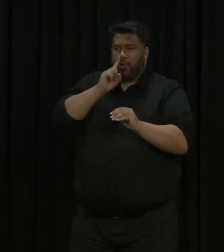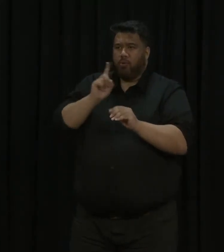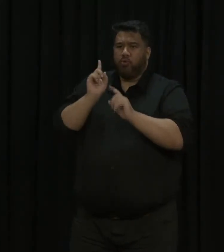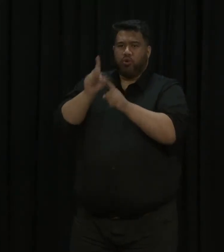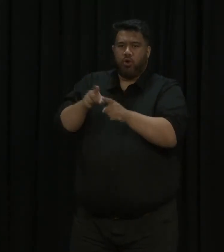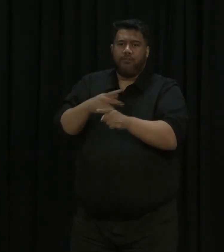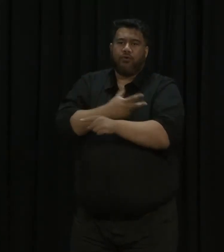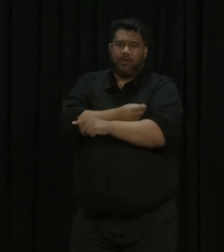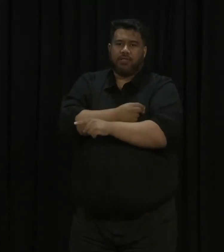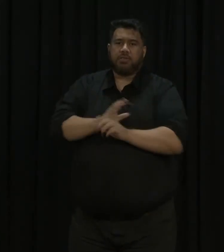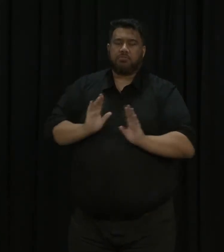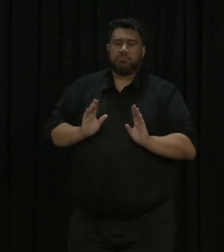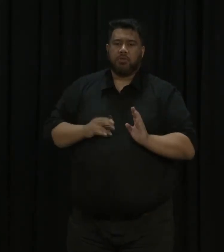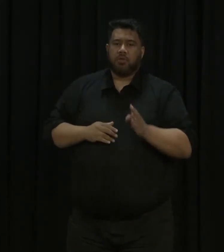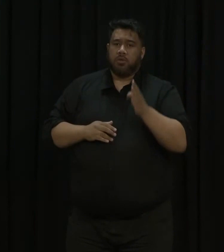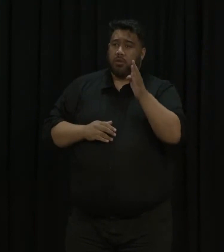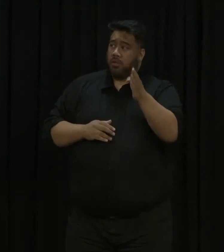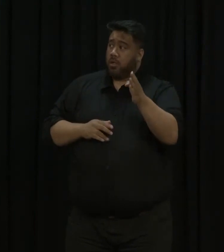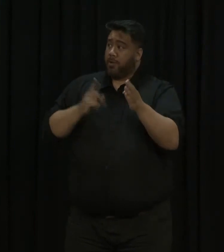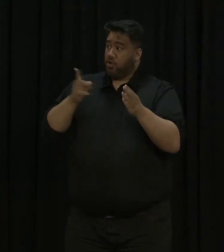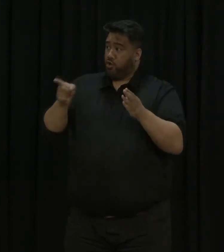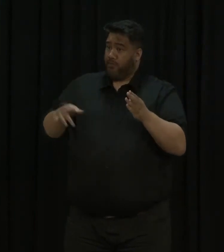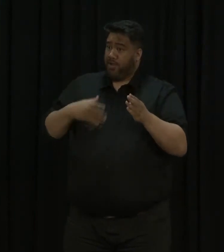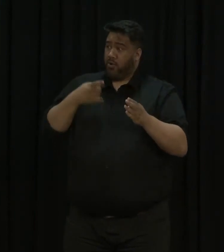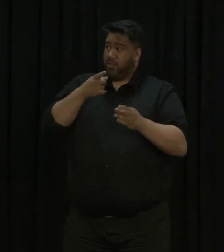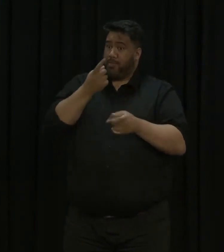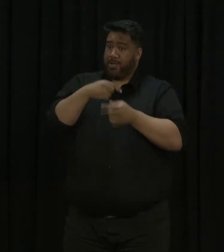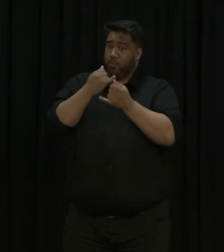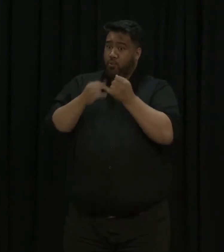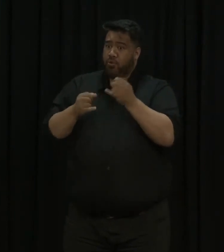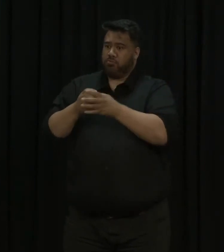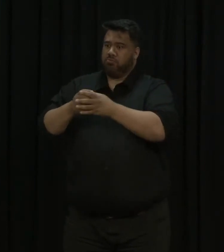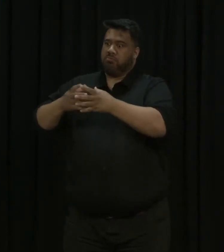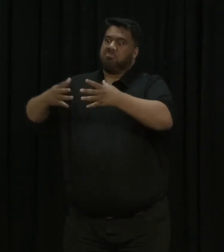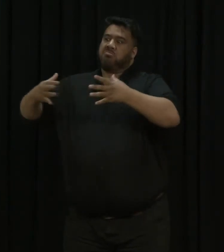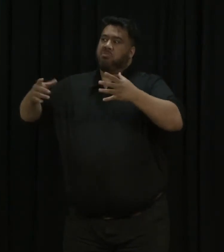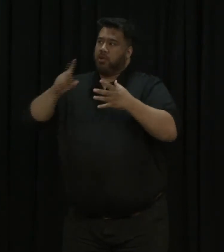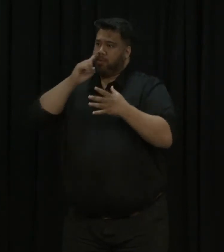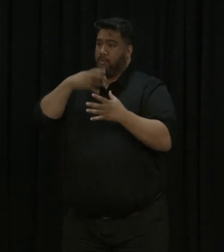of her diary movement but I understand there has been some decisions made to reallocate her time so as not to distract